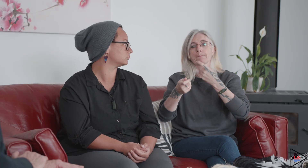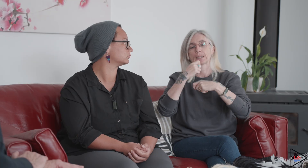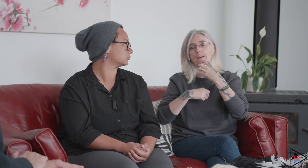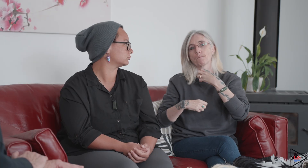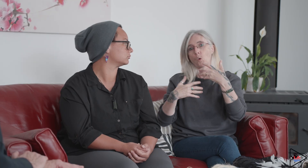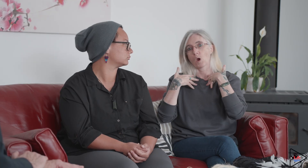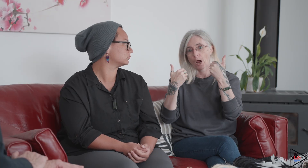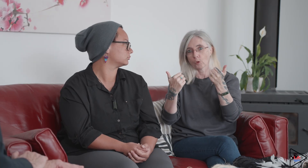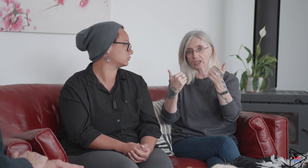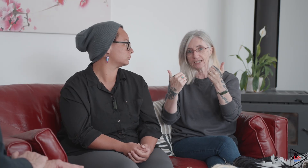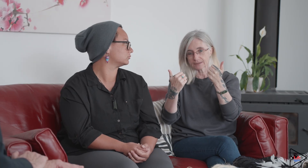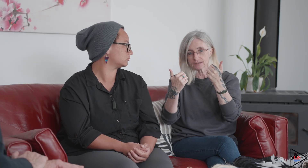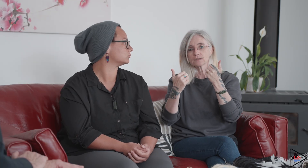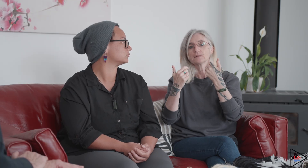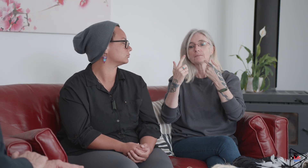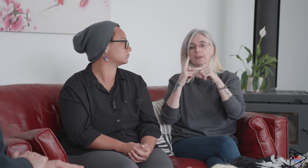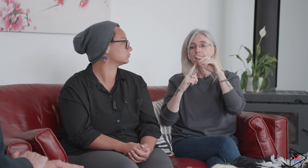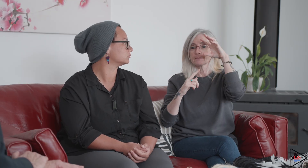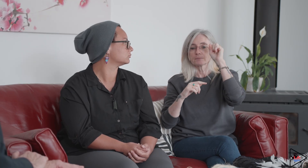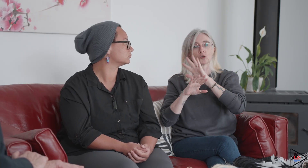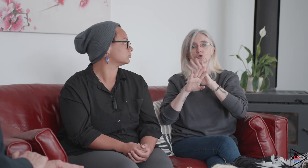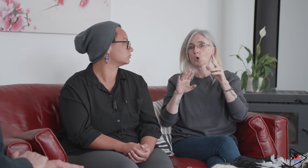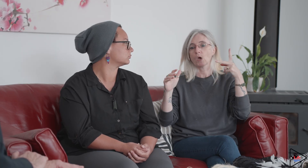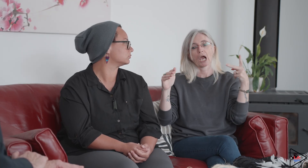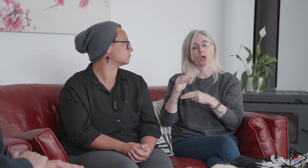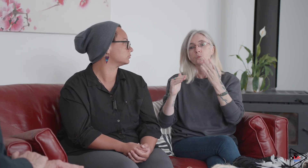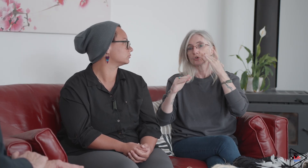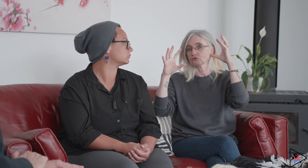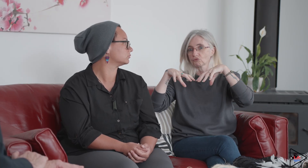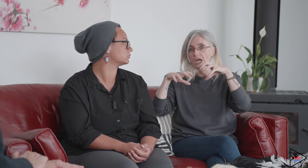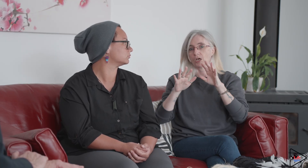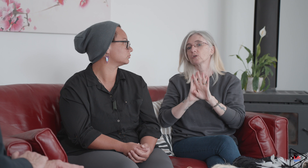life of the plant, and keeps it healthy. And also you've got to remember not to cut when